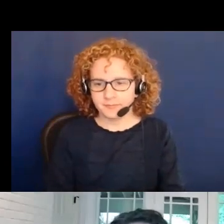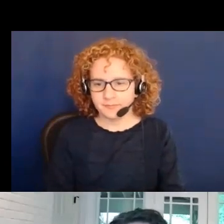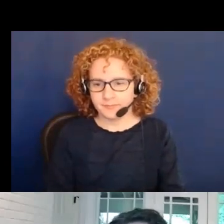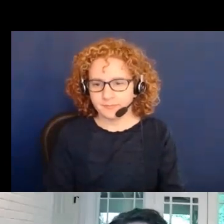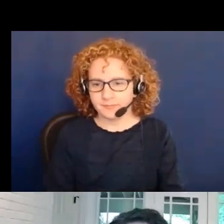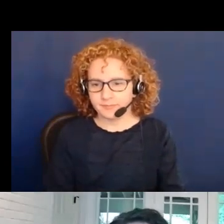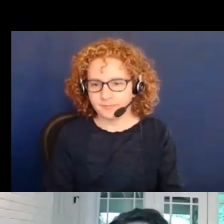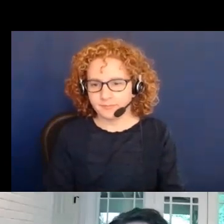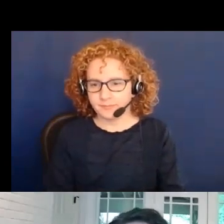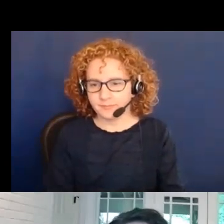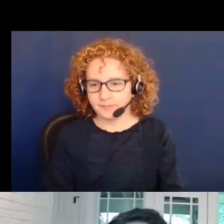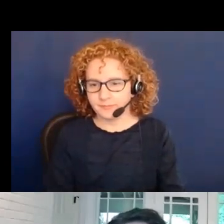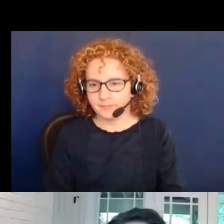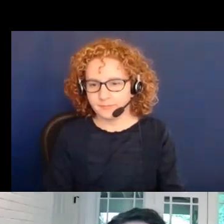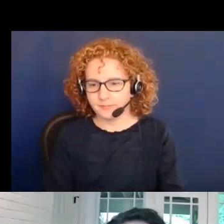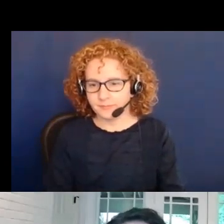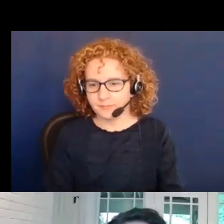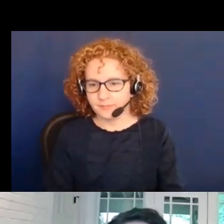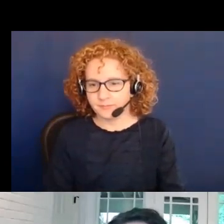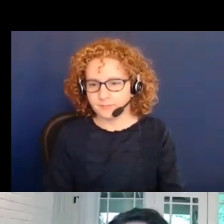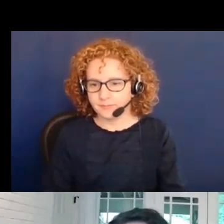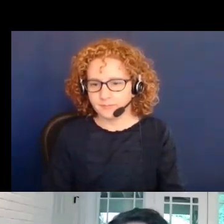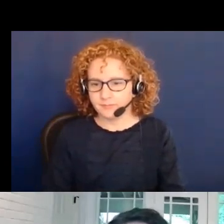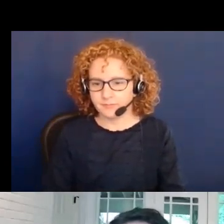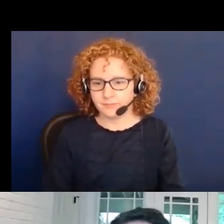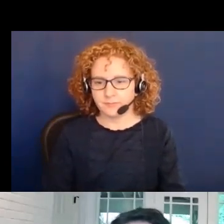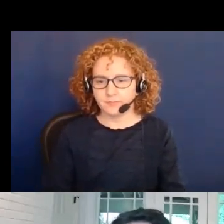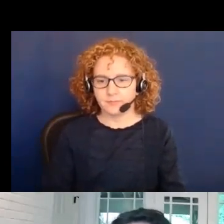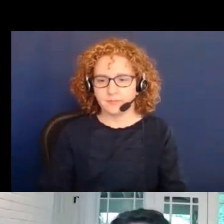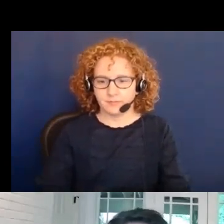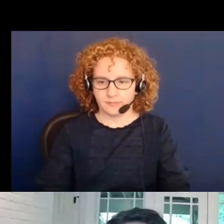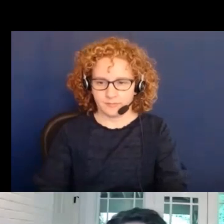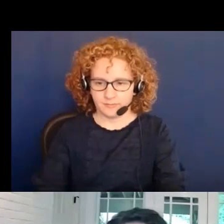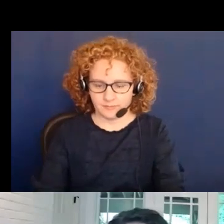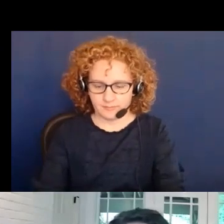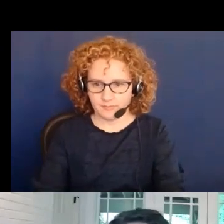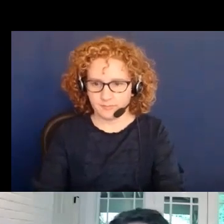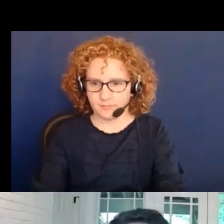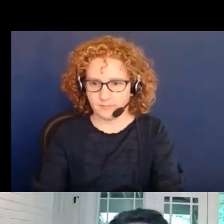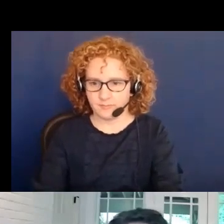CDC's COVID-19 travel health notices share a common four-level structure